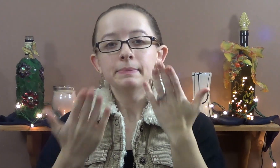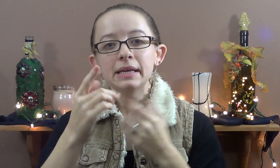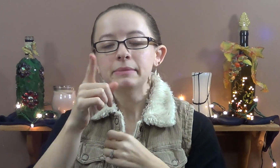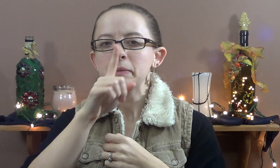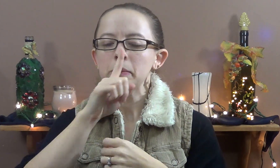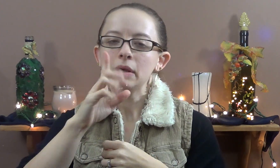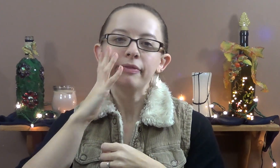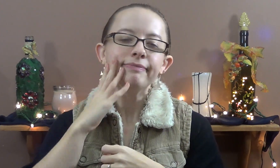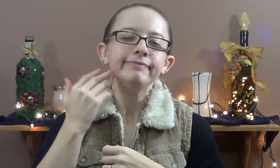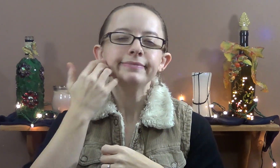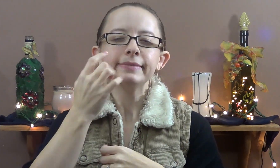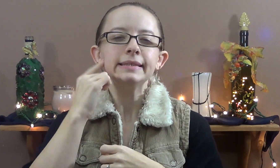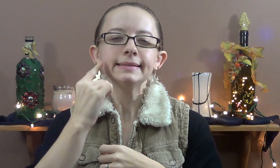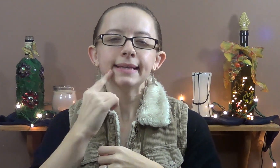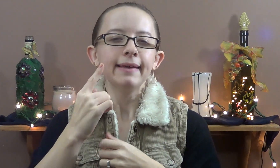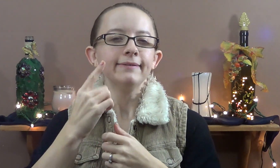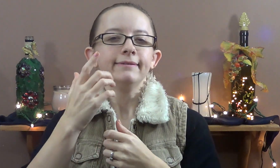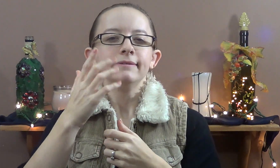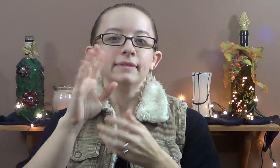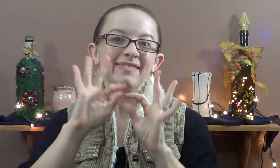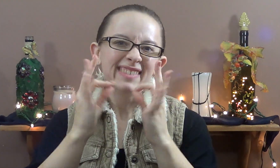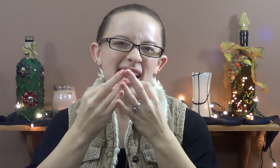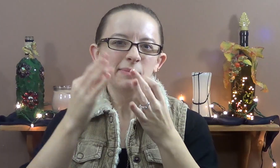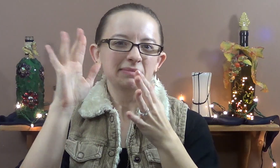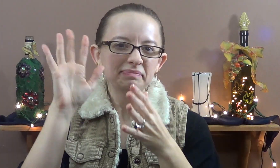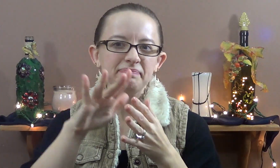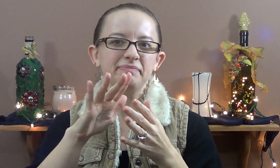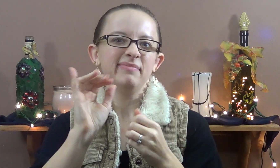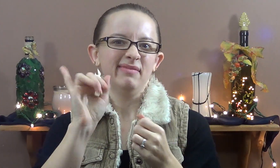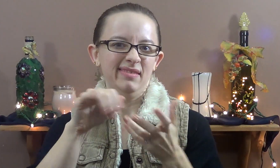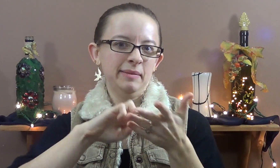is fully blind or sometimes if they are very strong, like have a strong